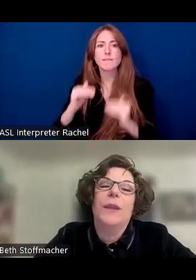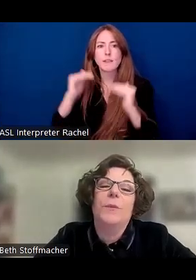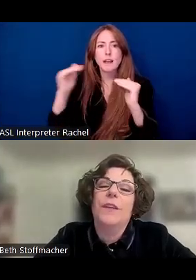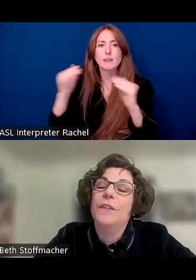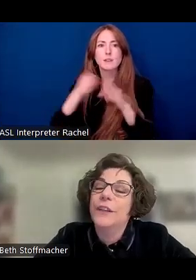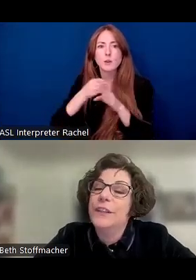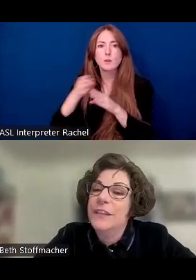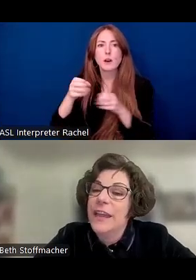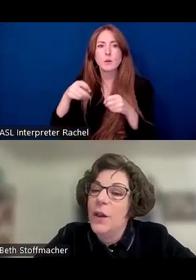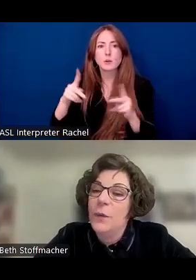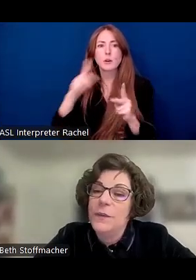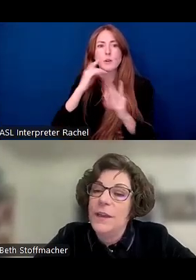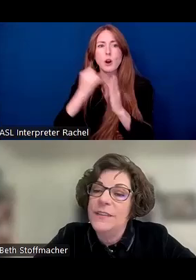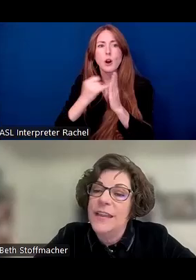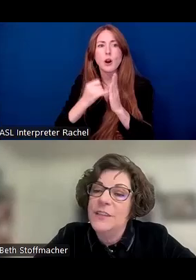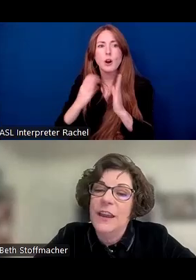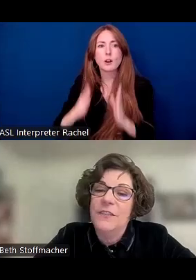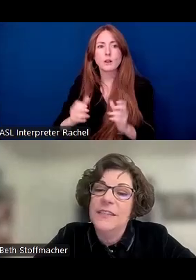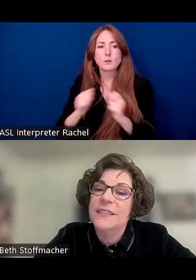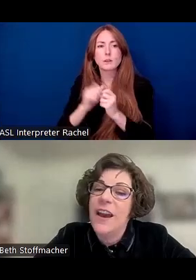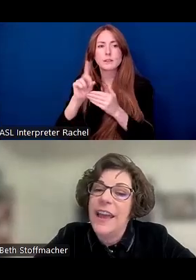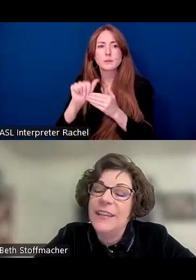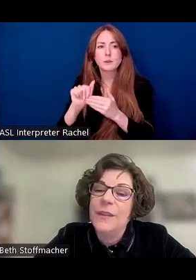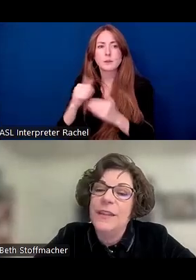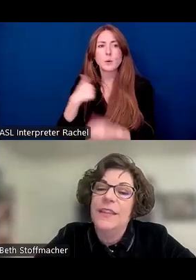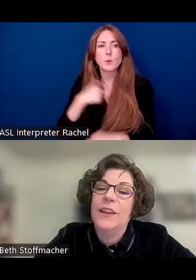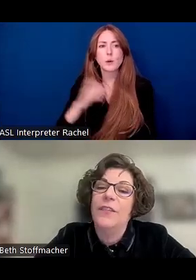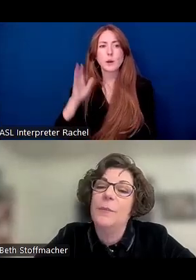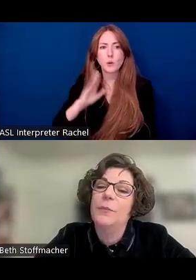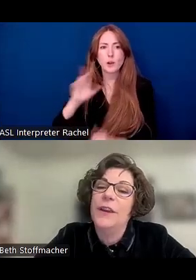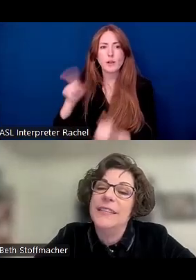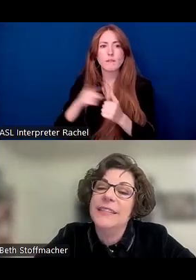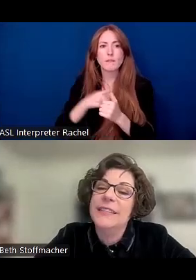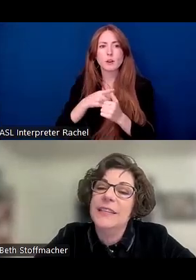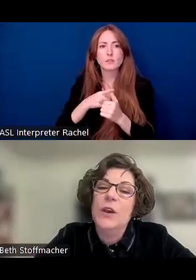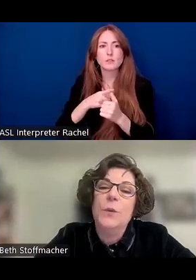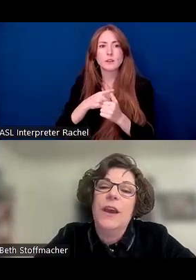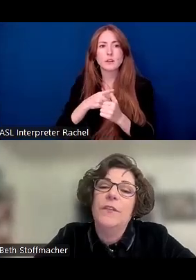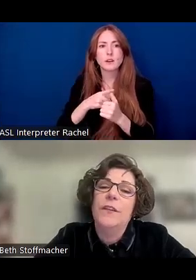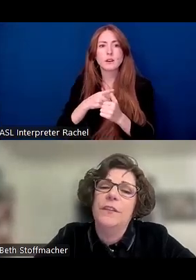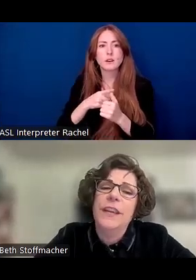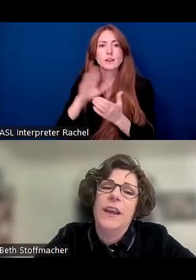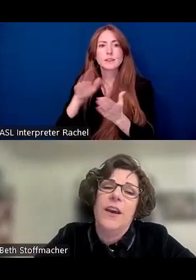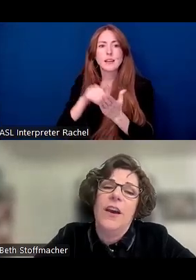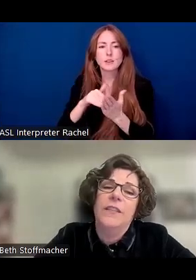were the first and center of its kind with an online presence. We offer free and online